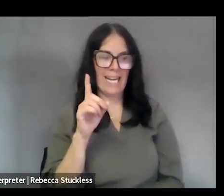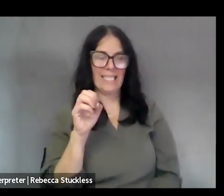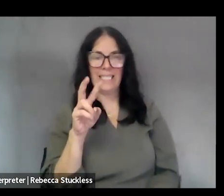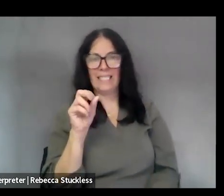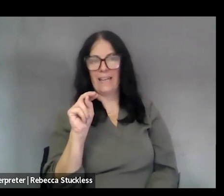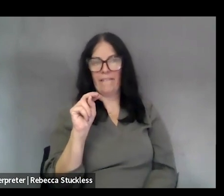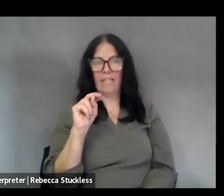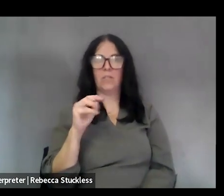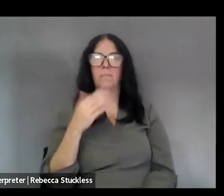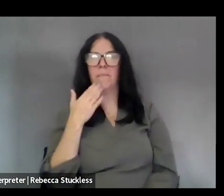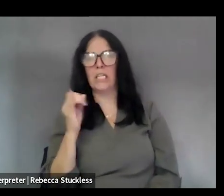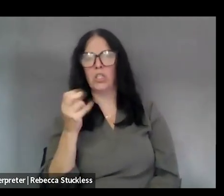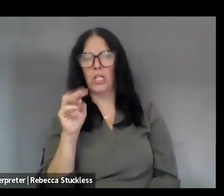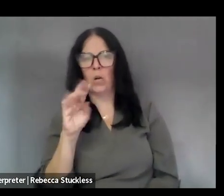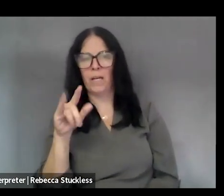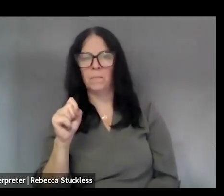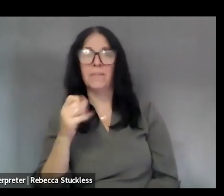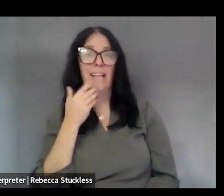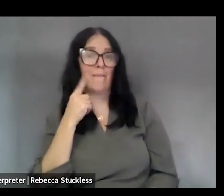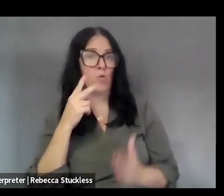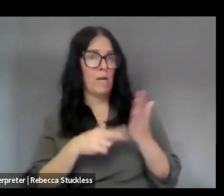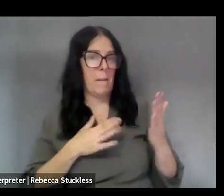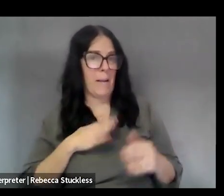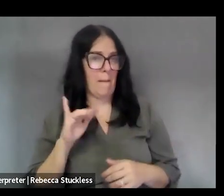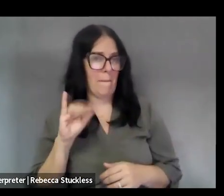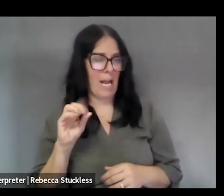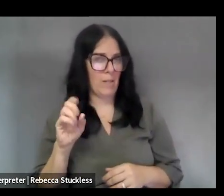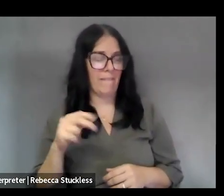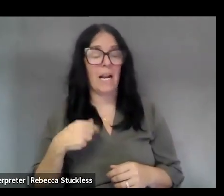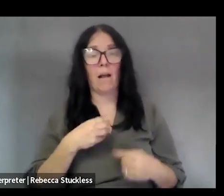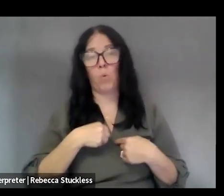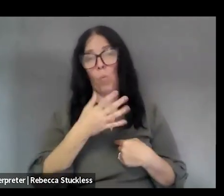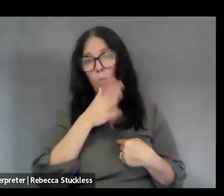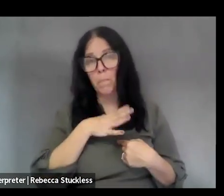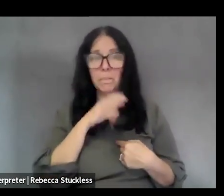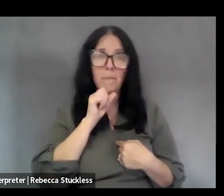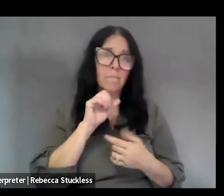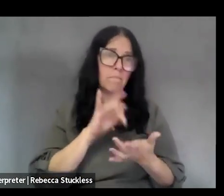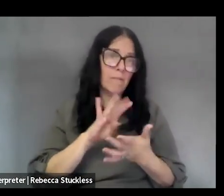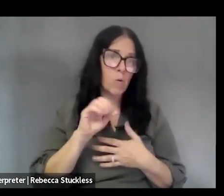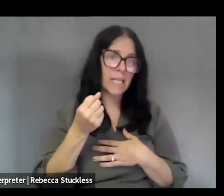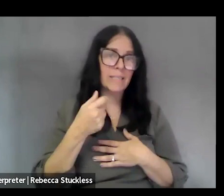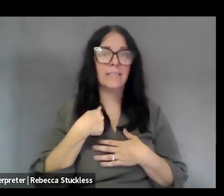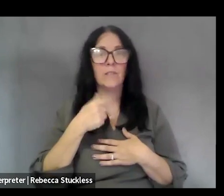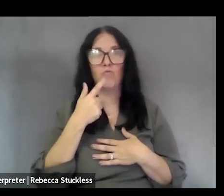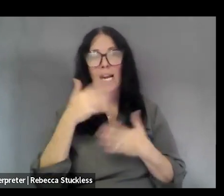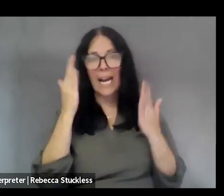reading my bio, Devon. I am a white woman in my 40s with red hair, I am wearing a green shirt with